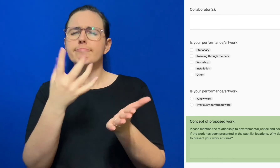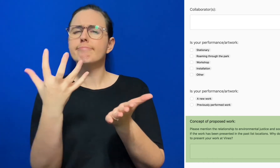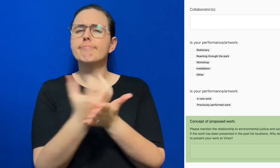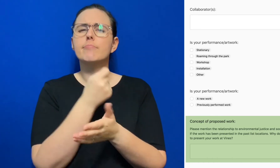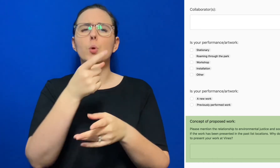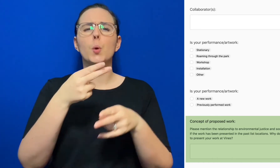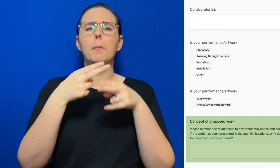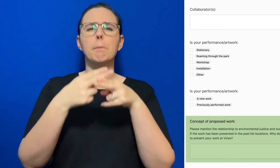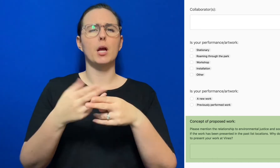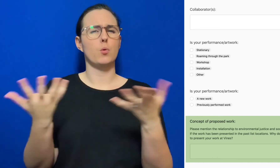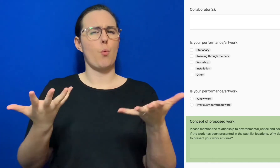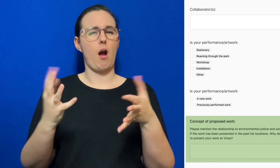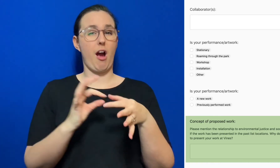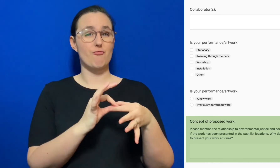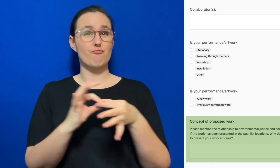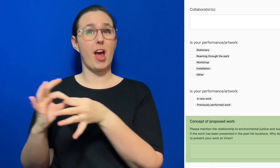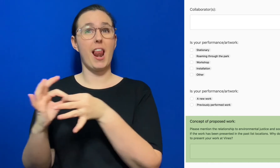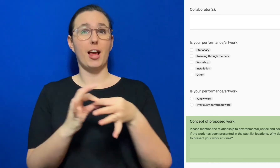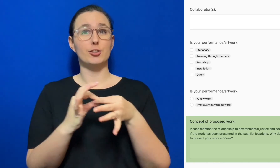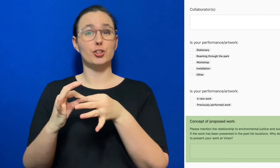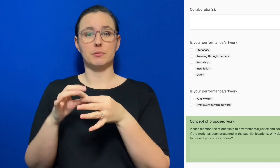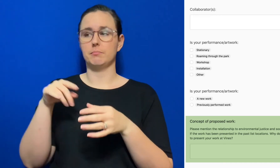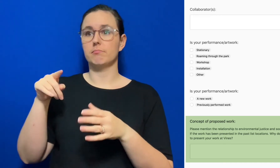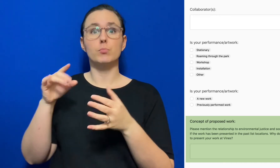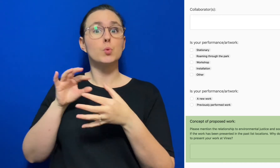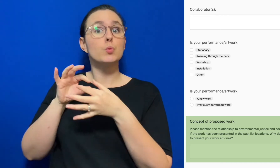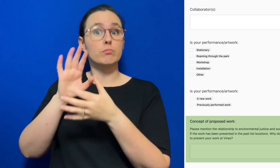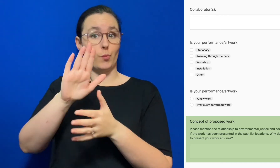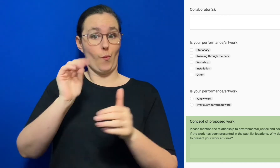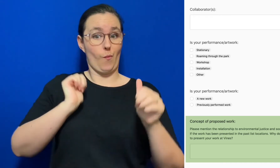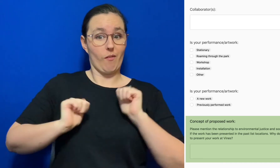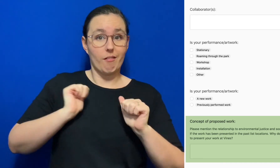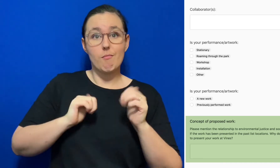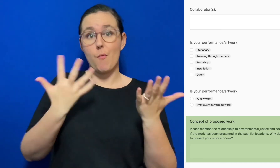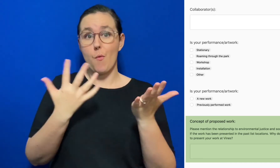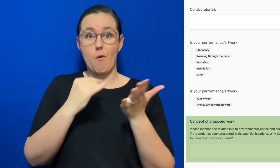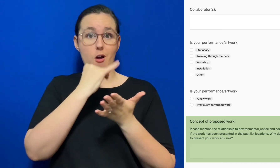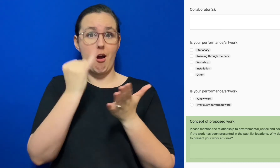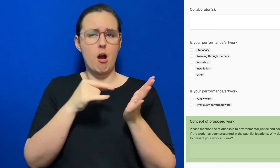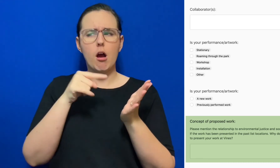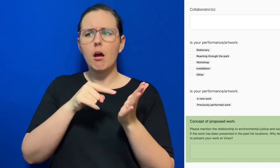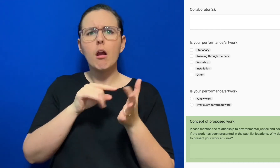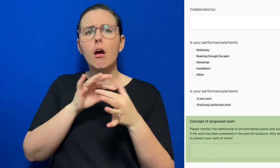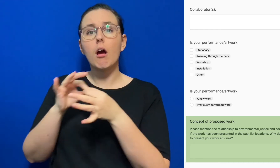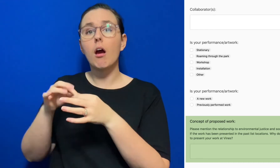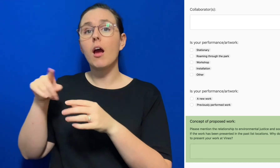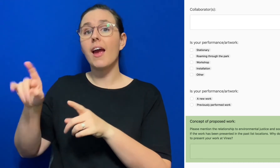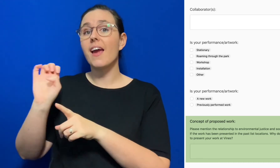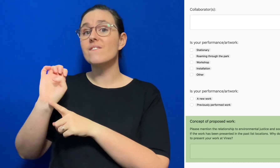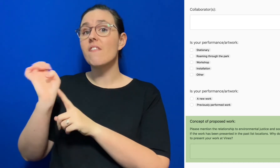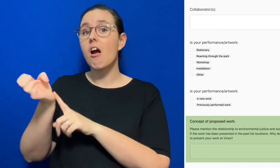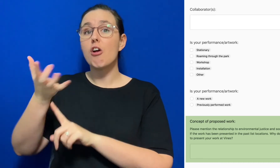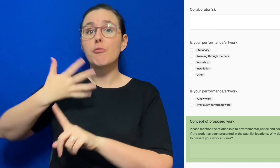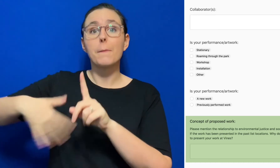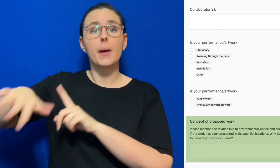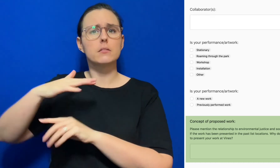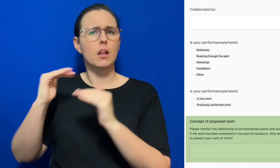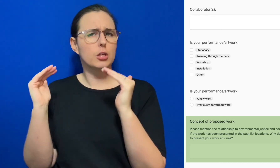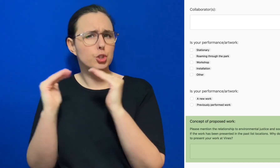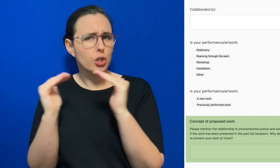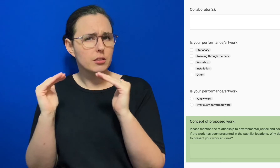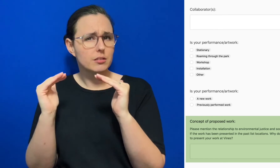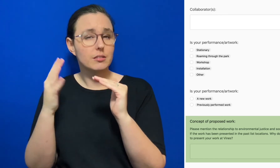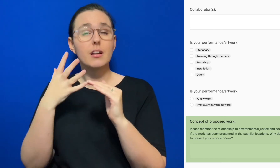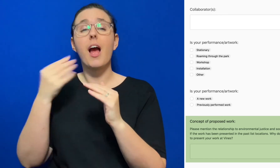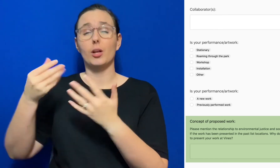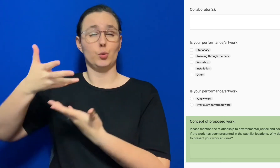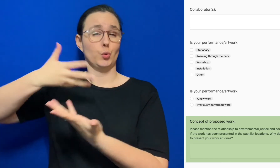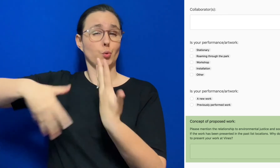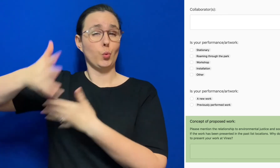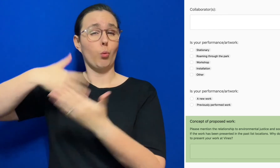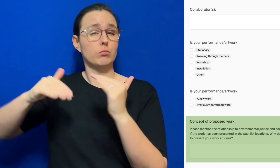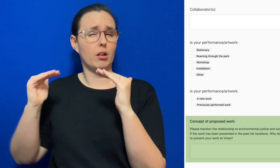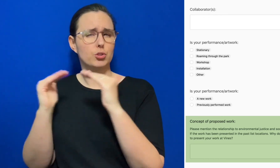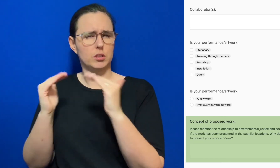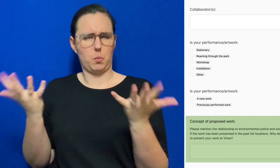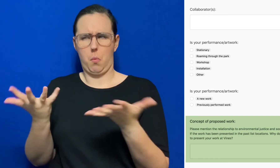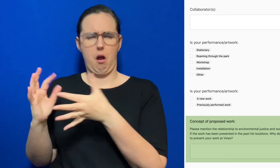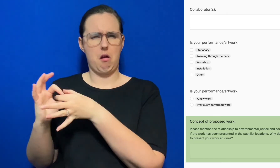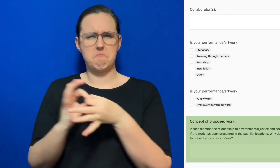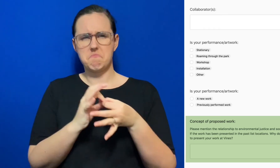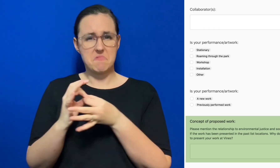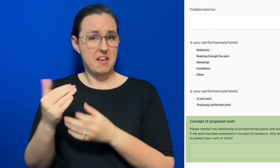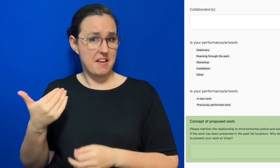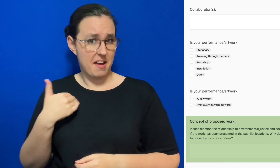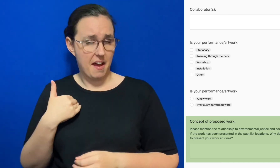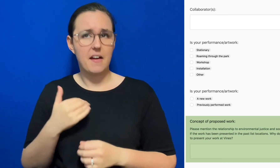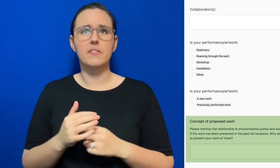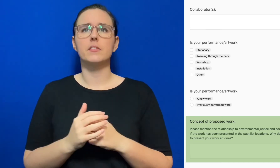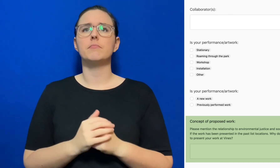Please mention the relationship to environmental justice and social justice.